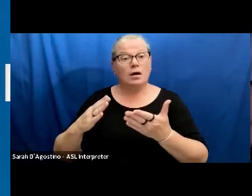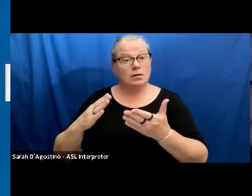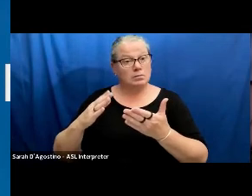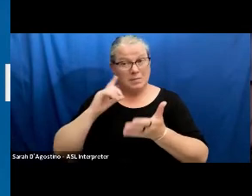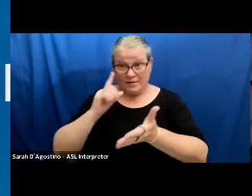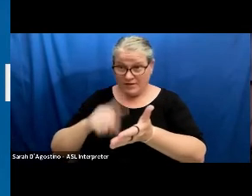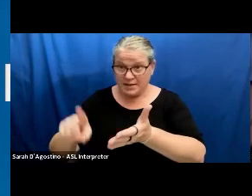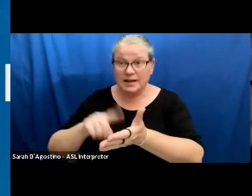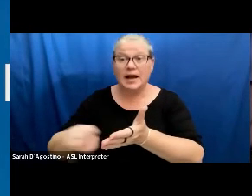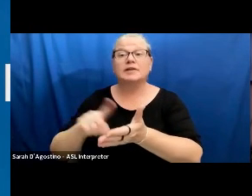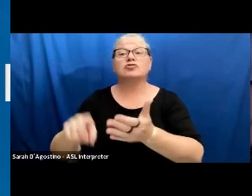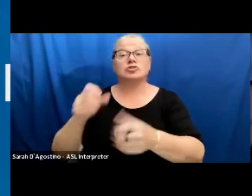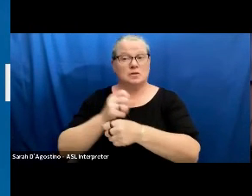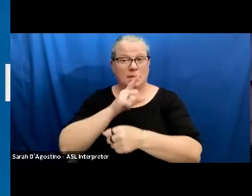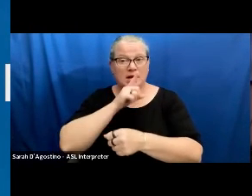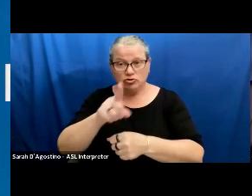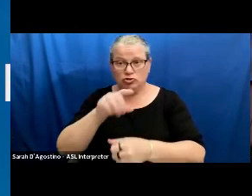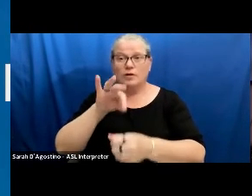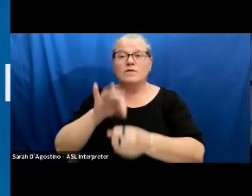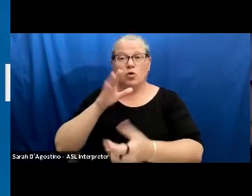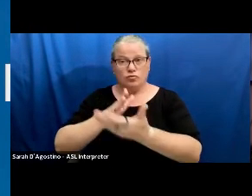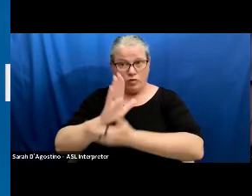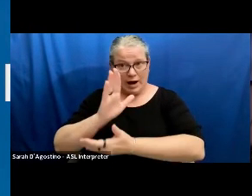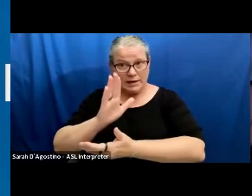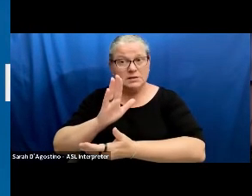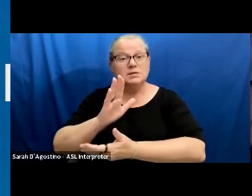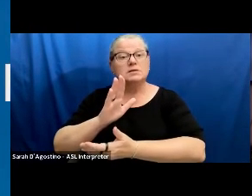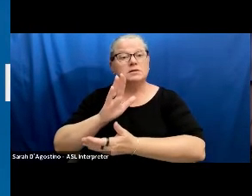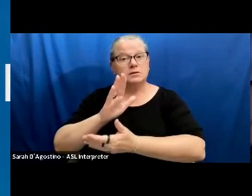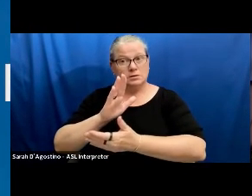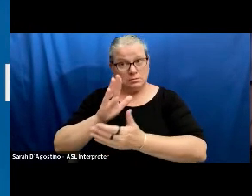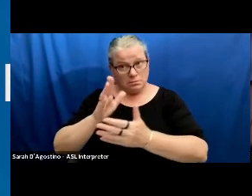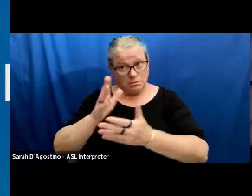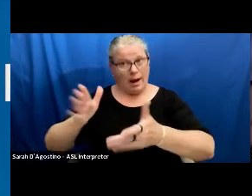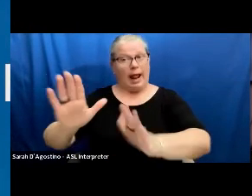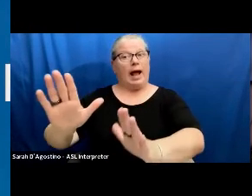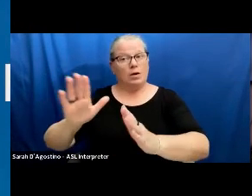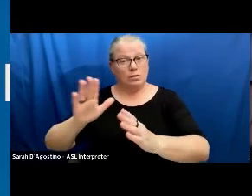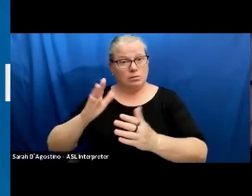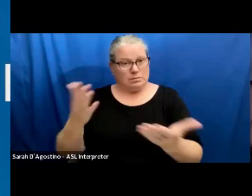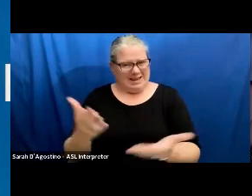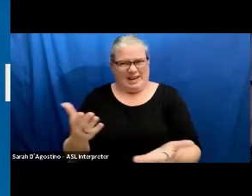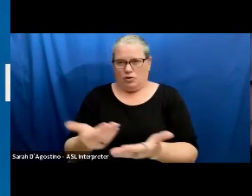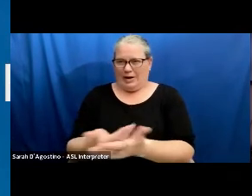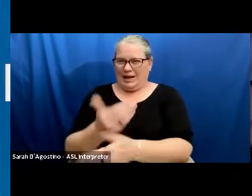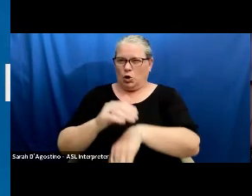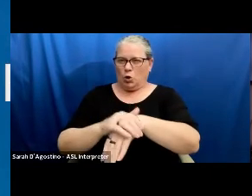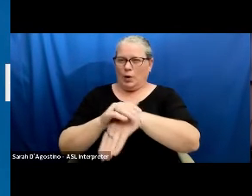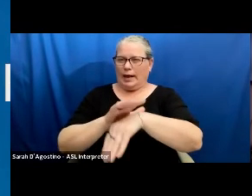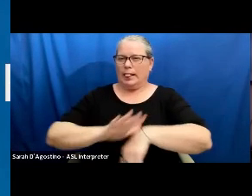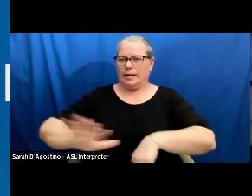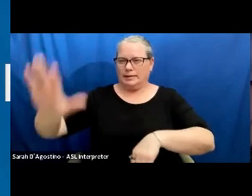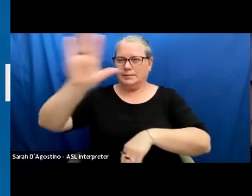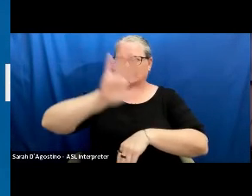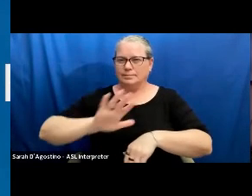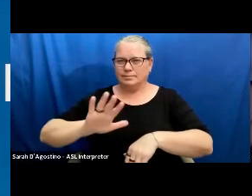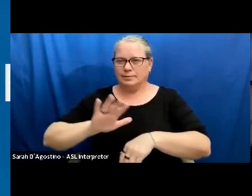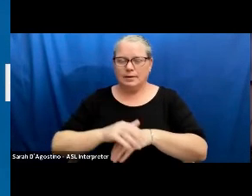in the new england area they recently had a investigation and positive outcome